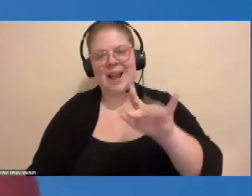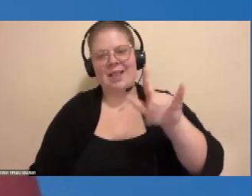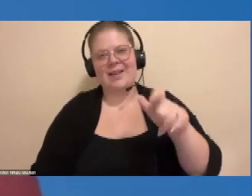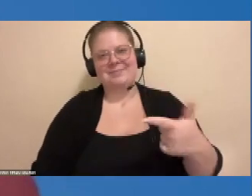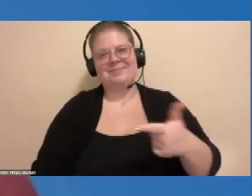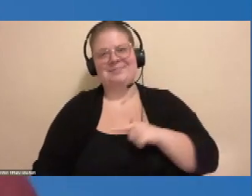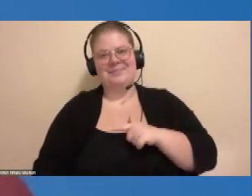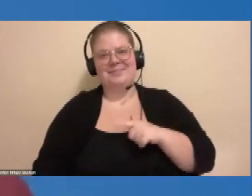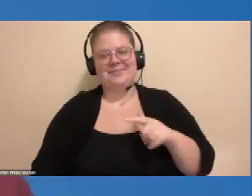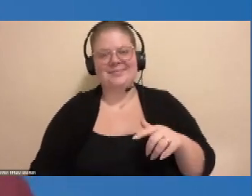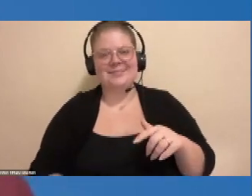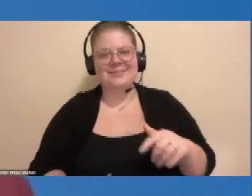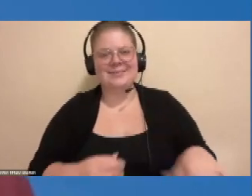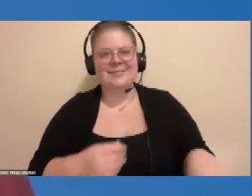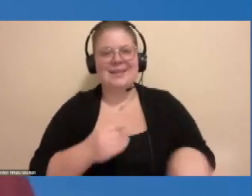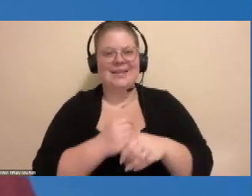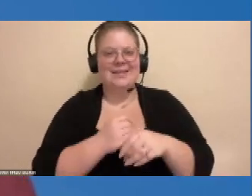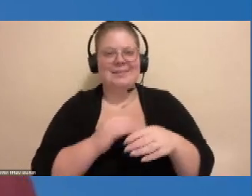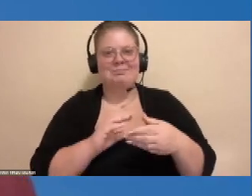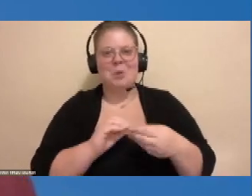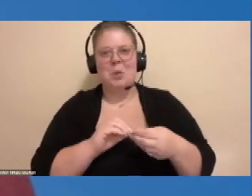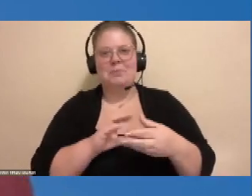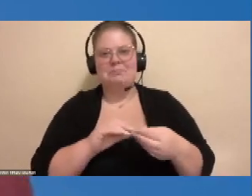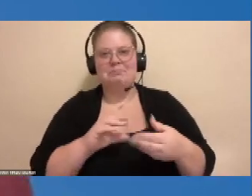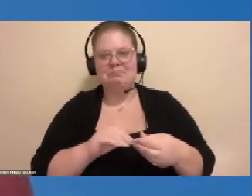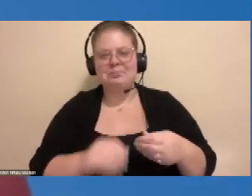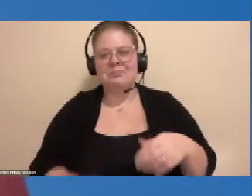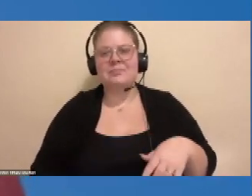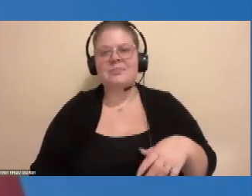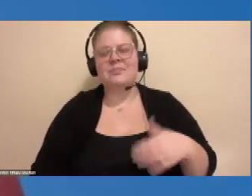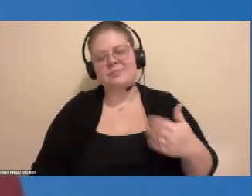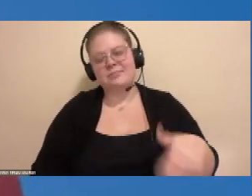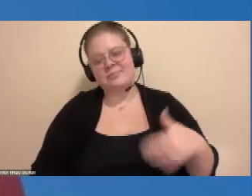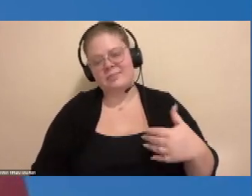There's a lot that would be really helpful.